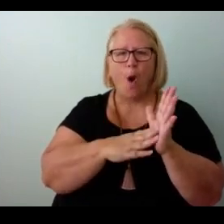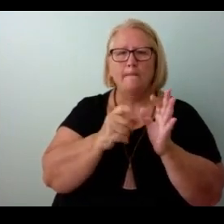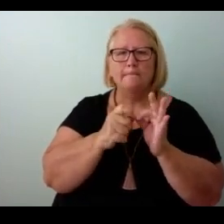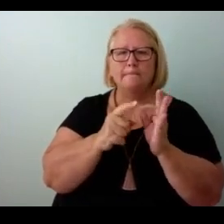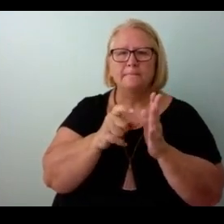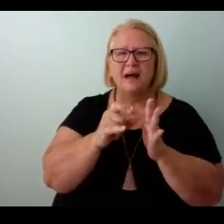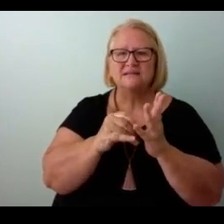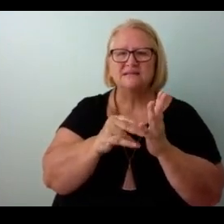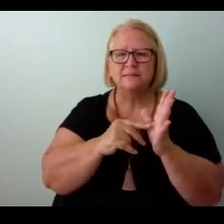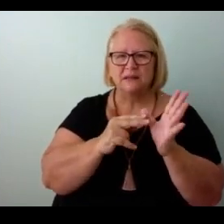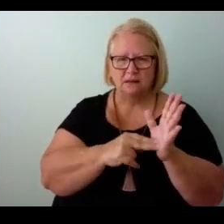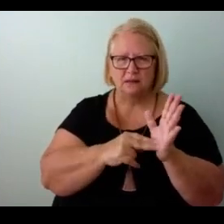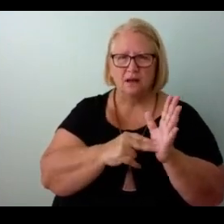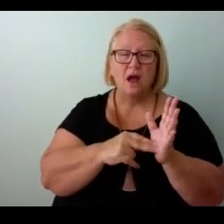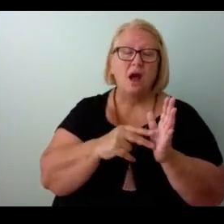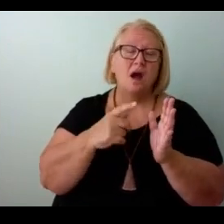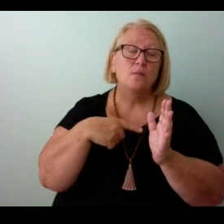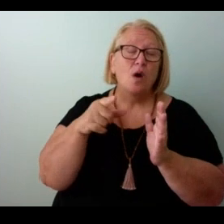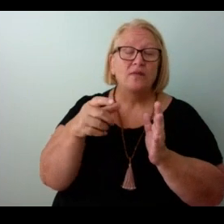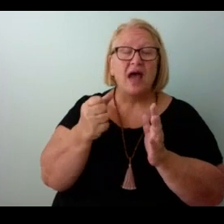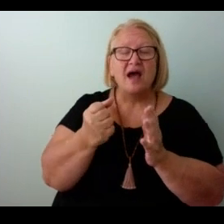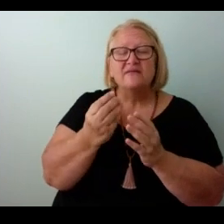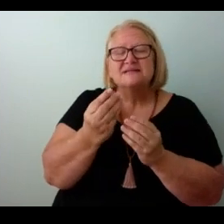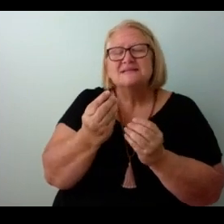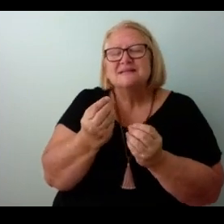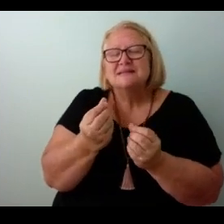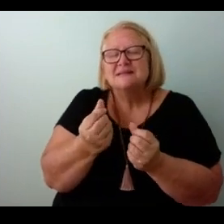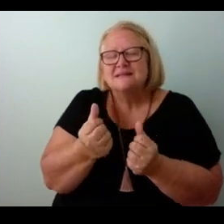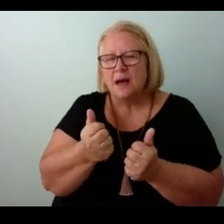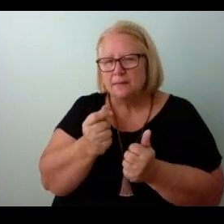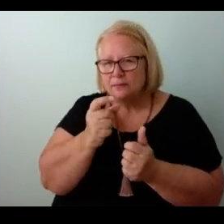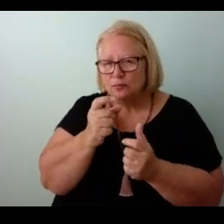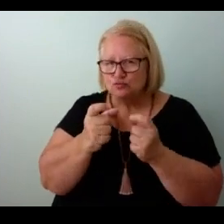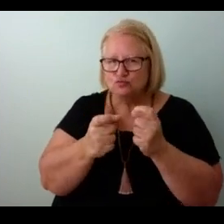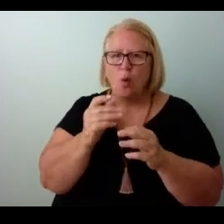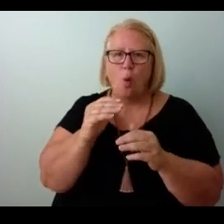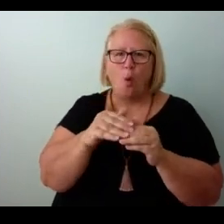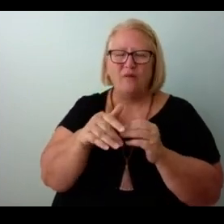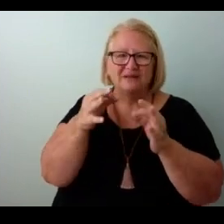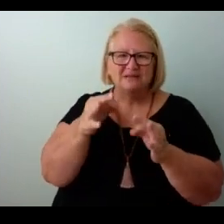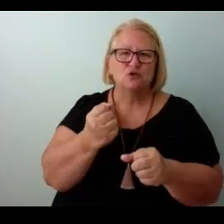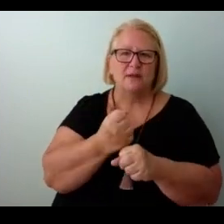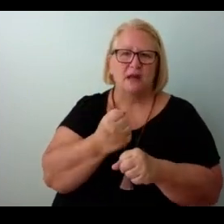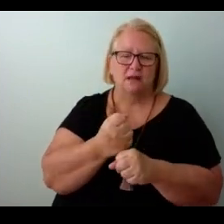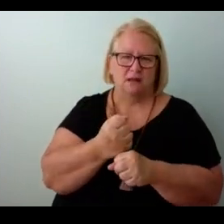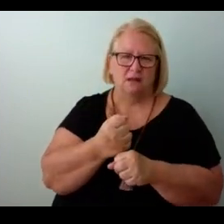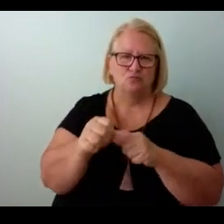all states, has some jurisdiction over the decision-making process of local governments,